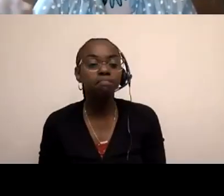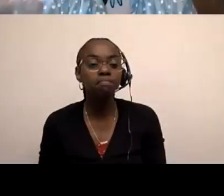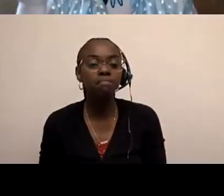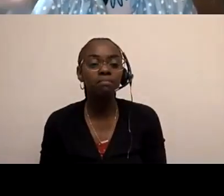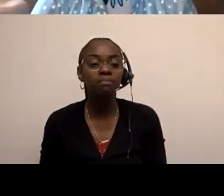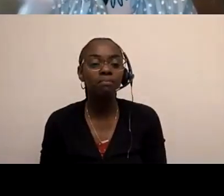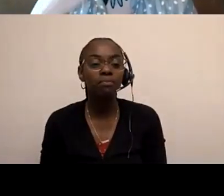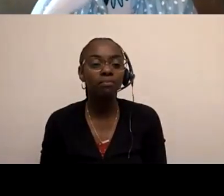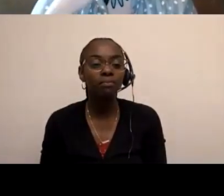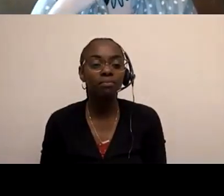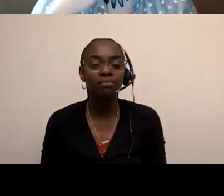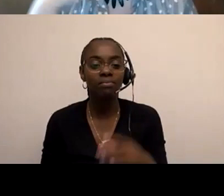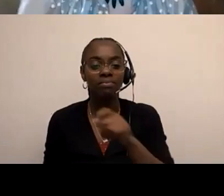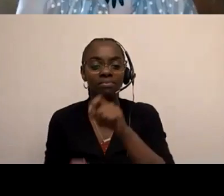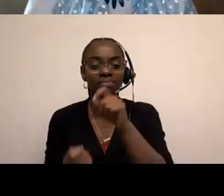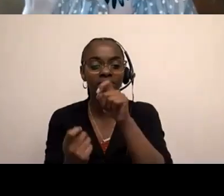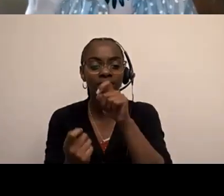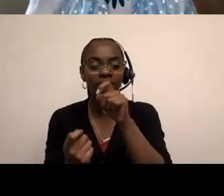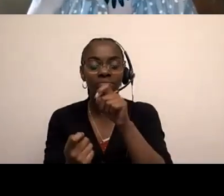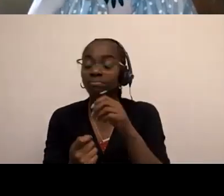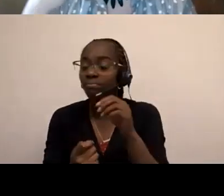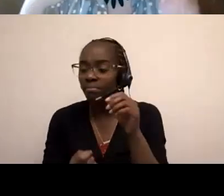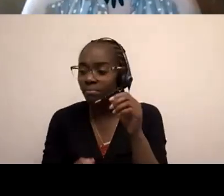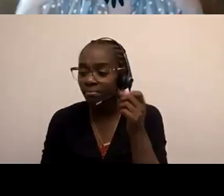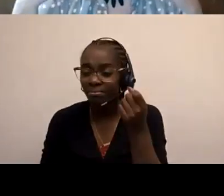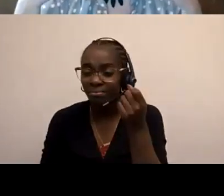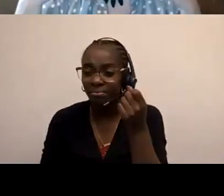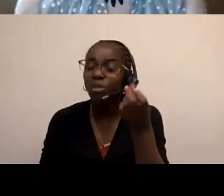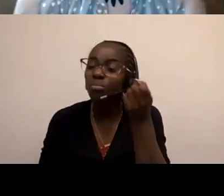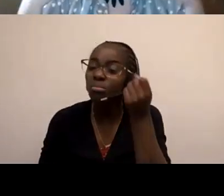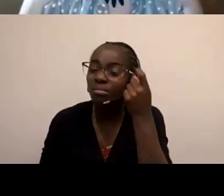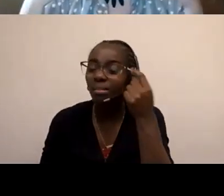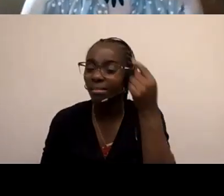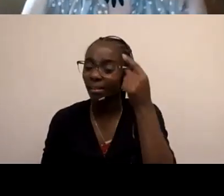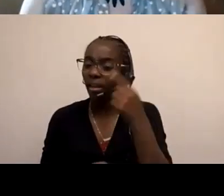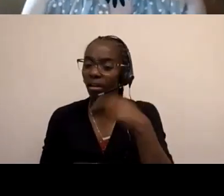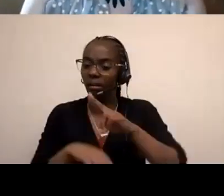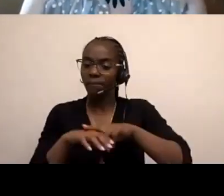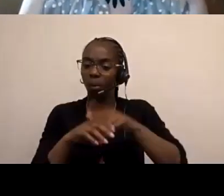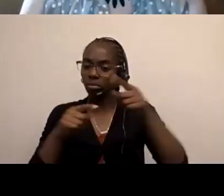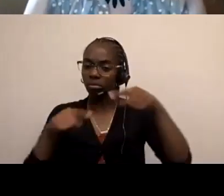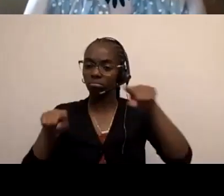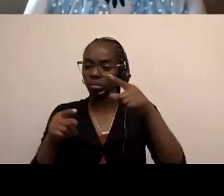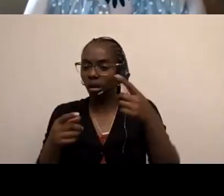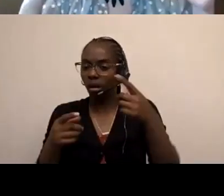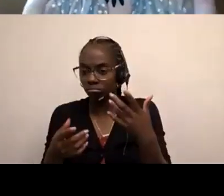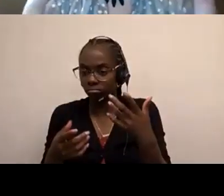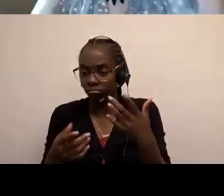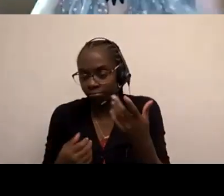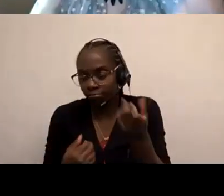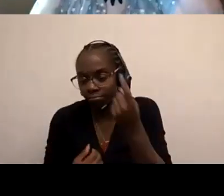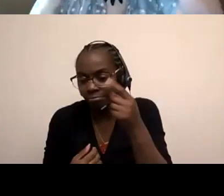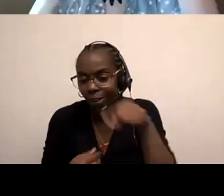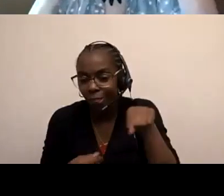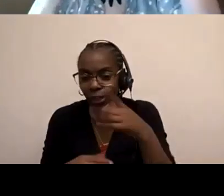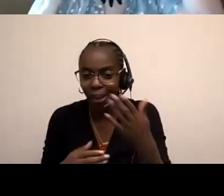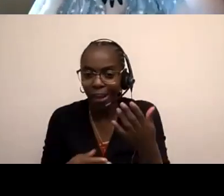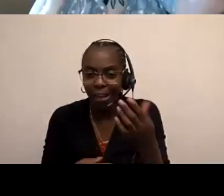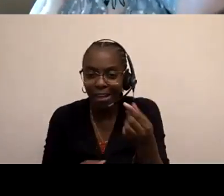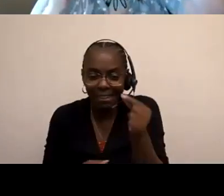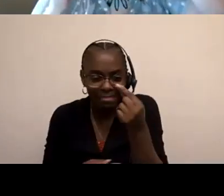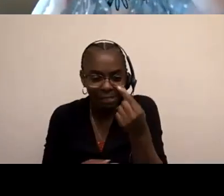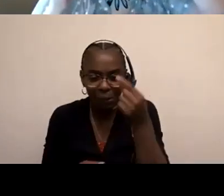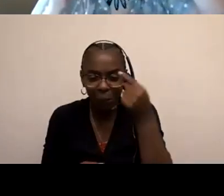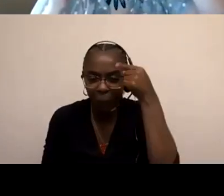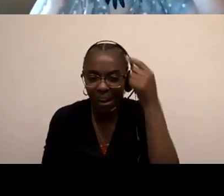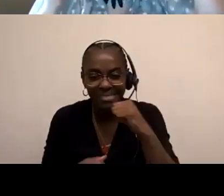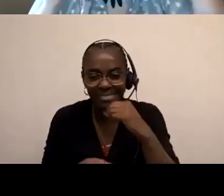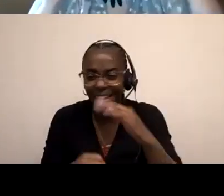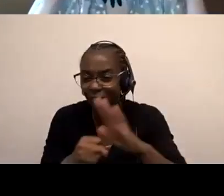MUST WEAR PANTS, EXACTLY... ABOUT OF COURSE. BUT THEIR LITTLE BRAINS ARE NOT FULLY DEVELOPED YET.